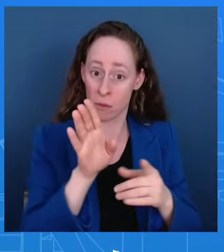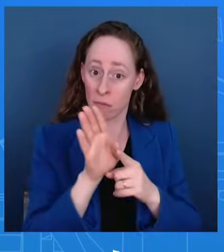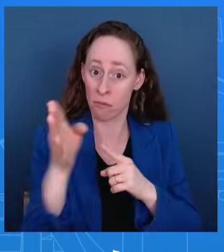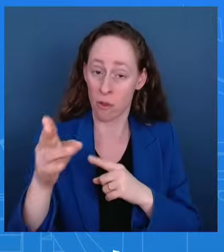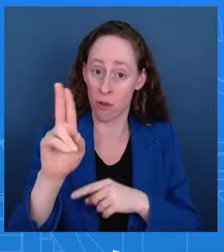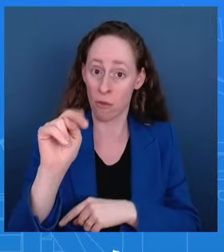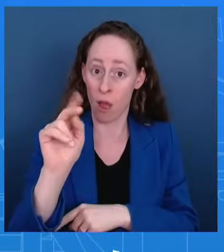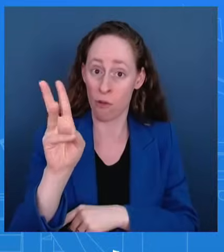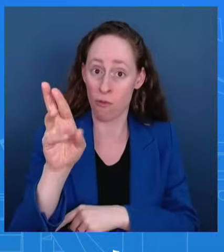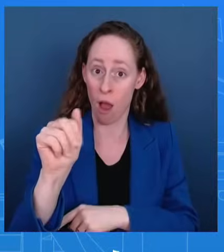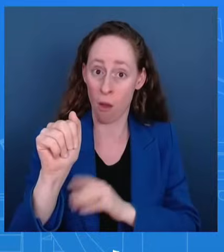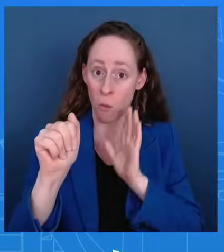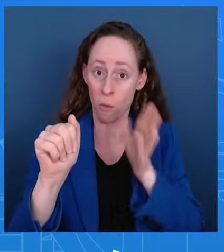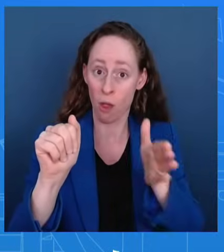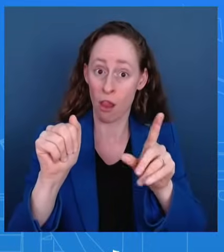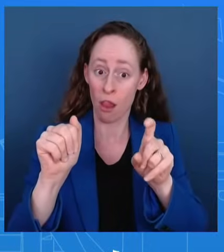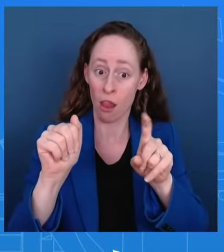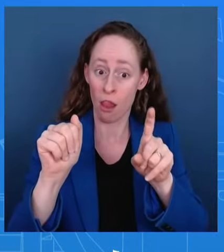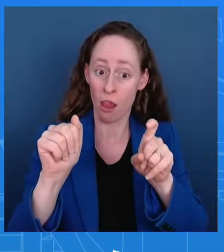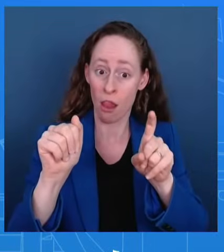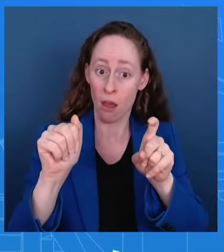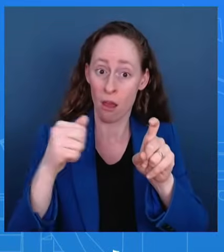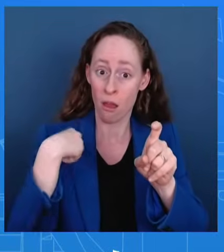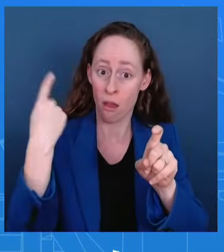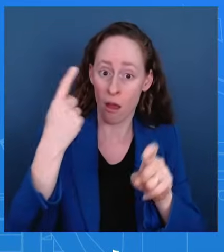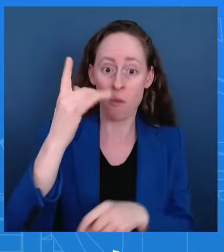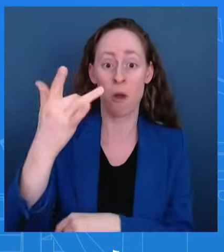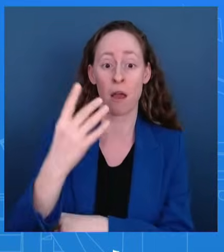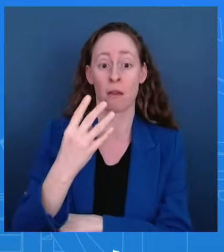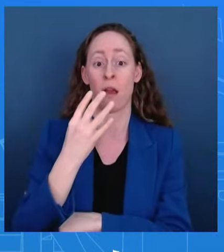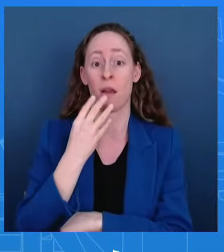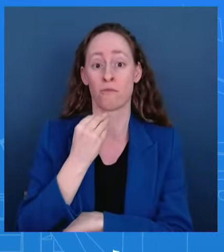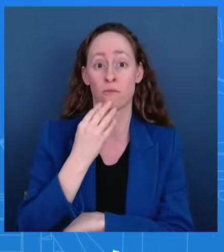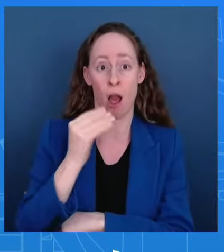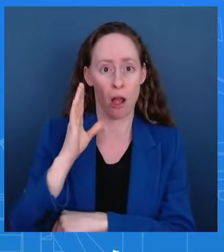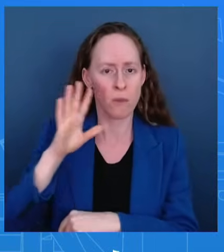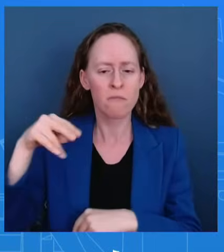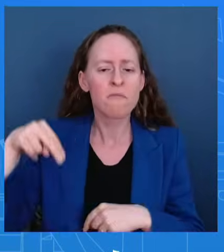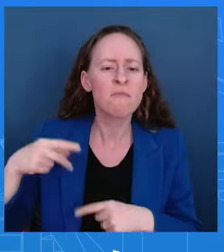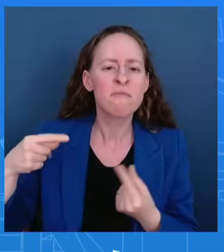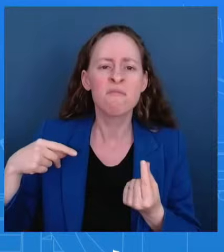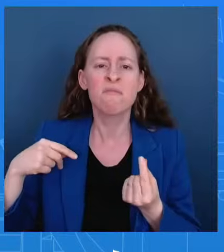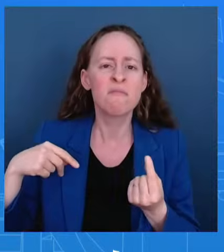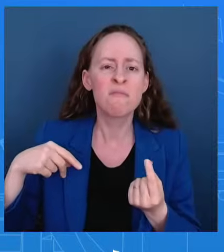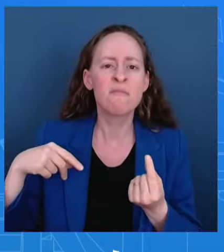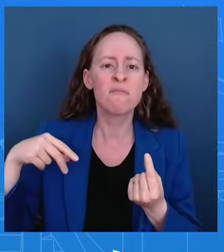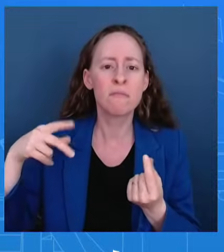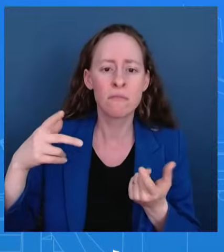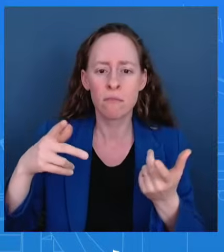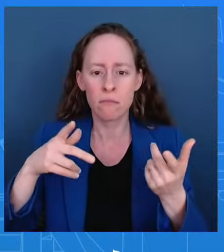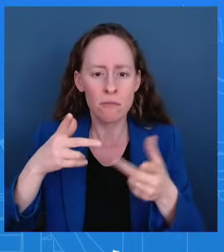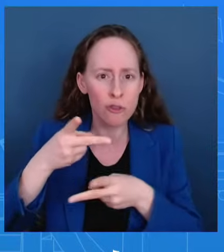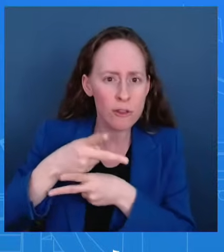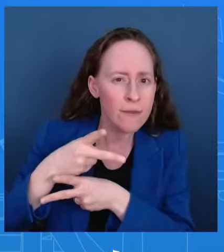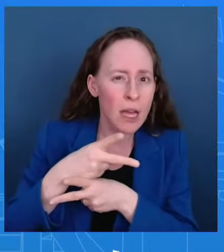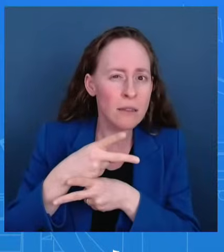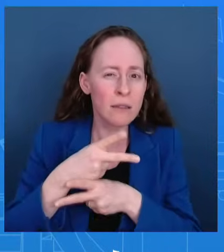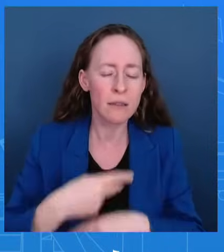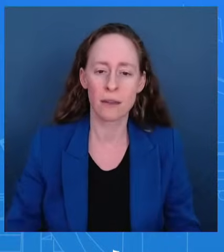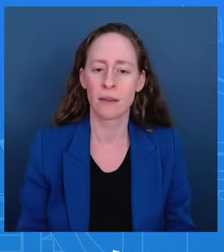or in the steps of distribution, not just offloading of the pier? Mr. Kirby: I want to be careful here because I don't want to violate operational security issues.